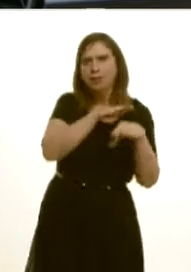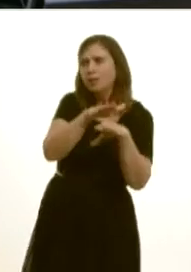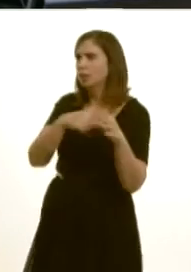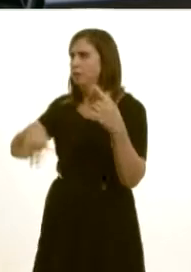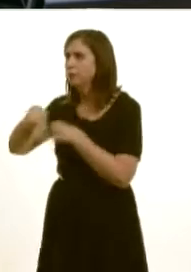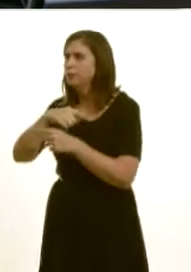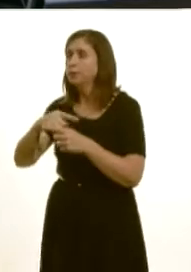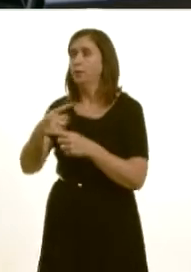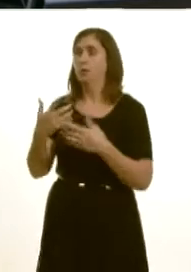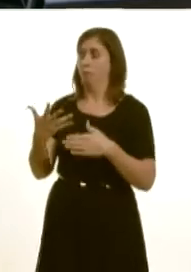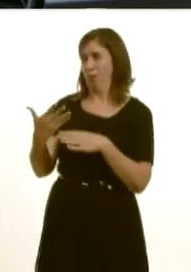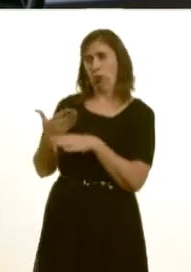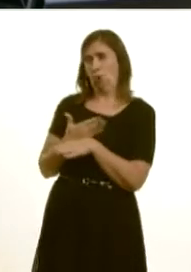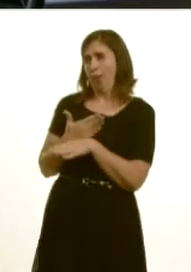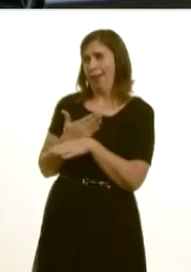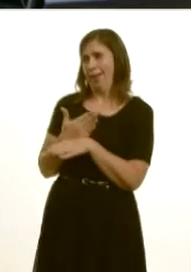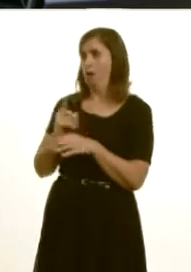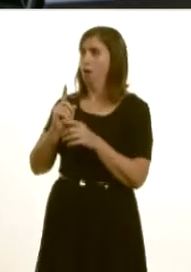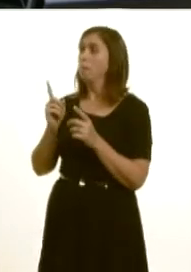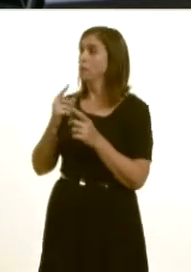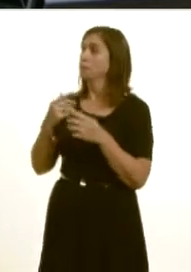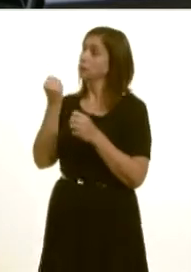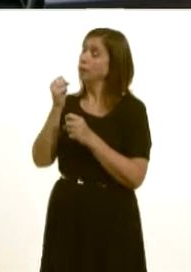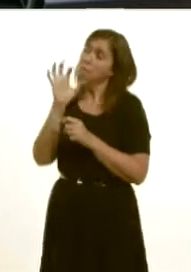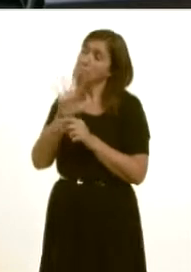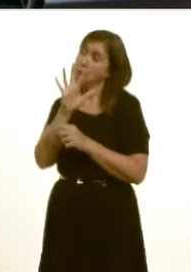that capacity and journey times have improved by around 10% on the motorway. You have to